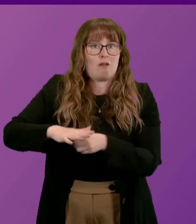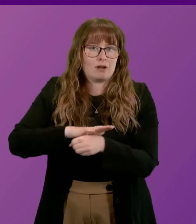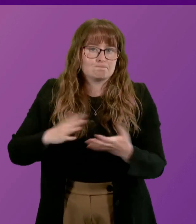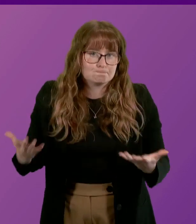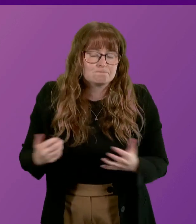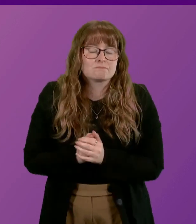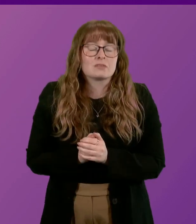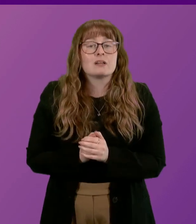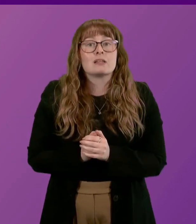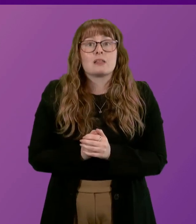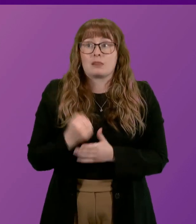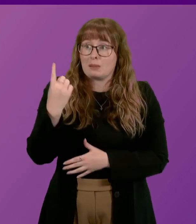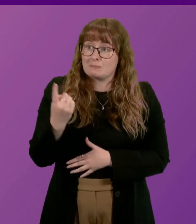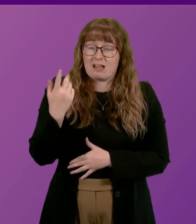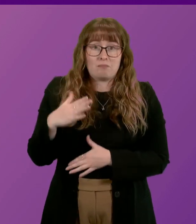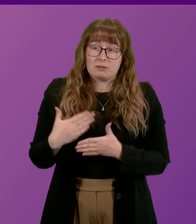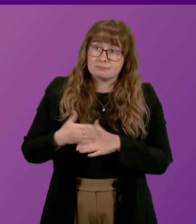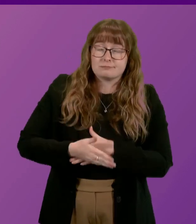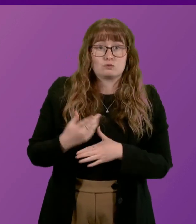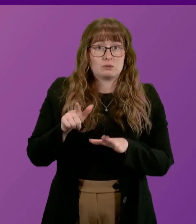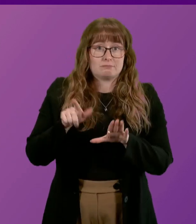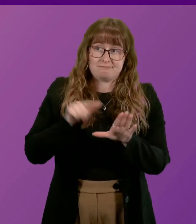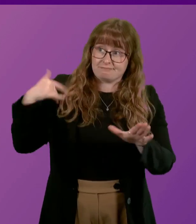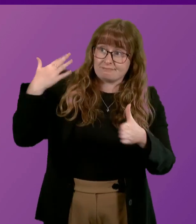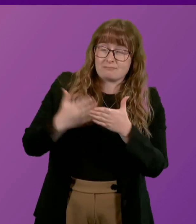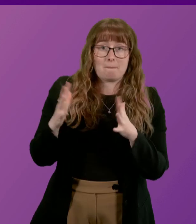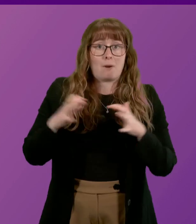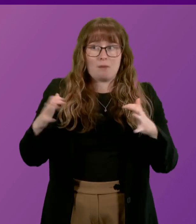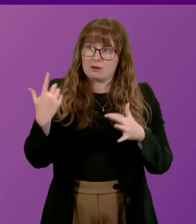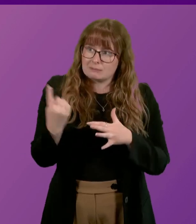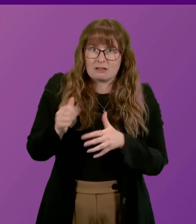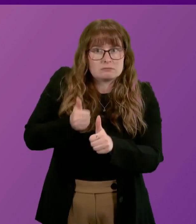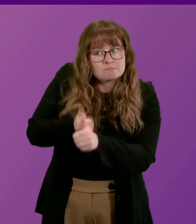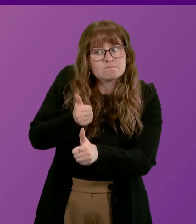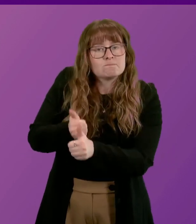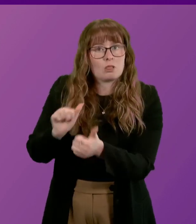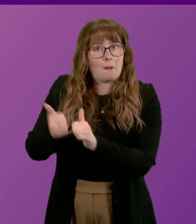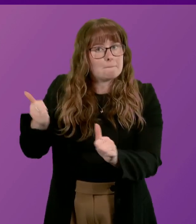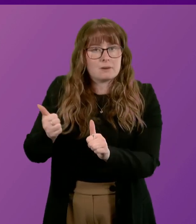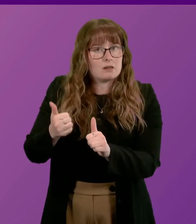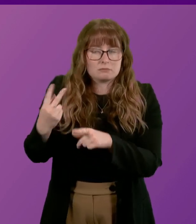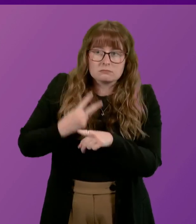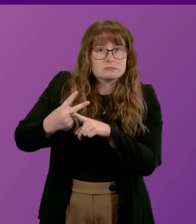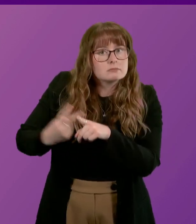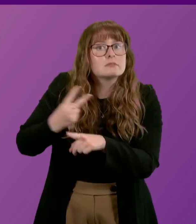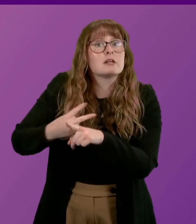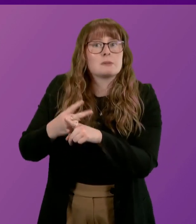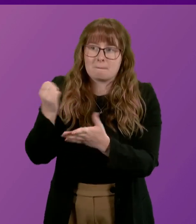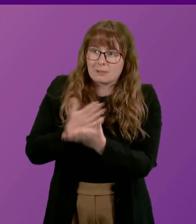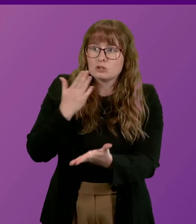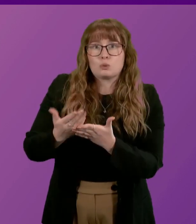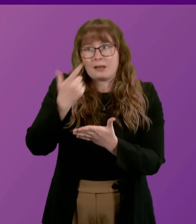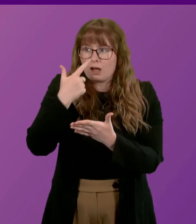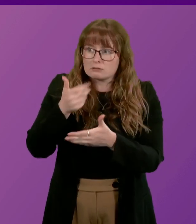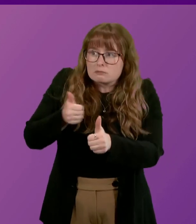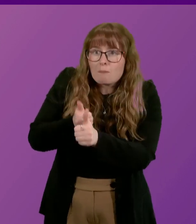has been assiduous in supporting the company and enabling and supporting its development.